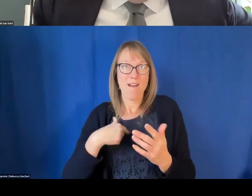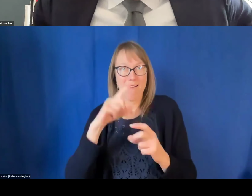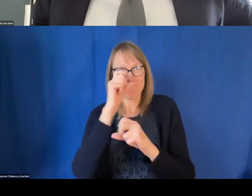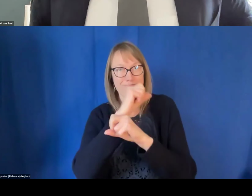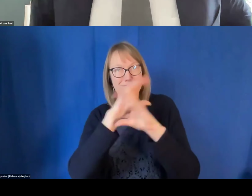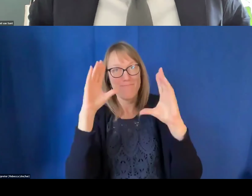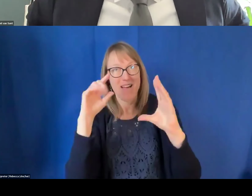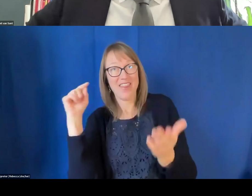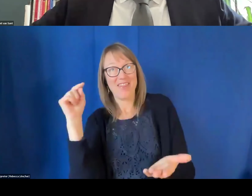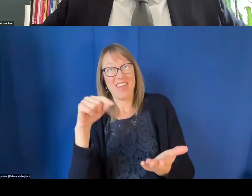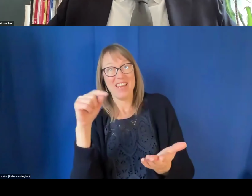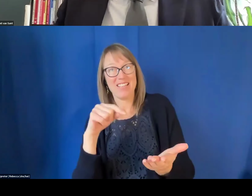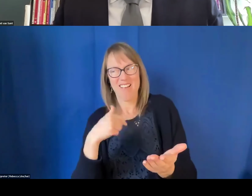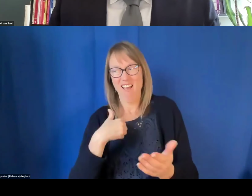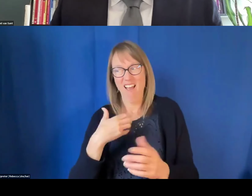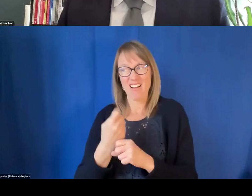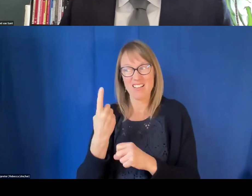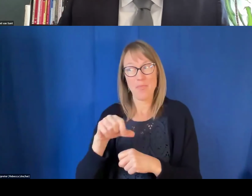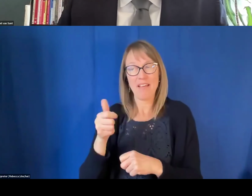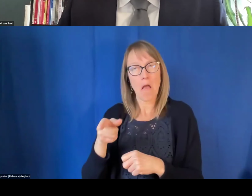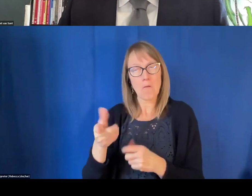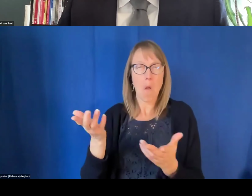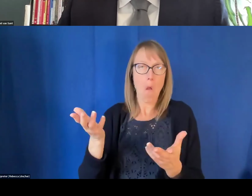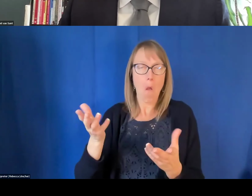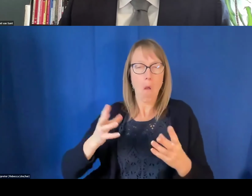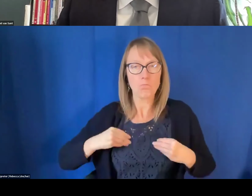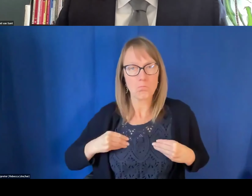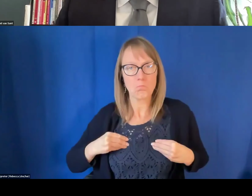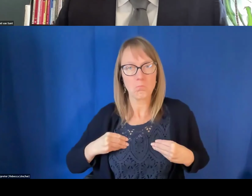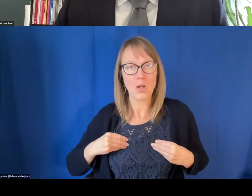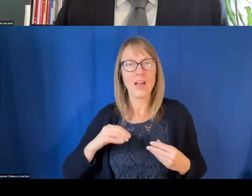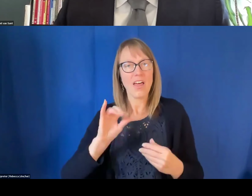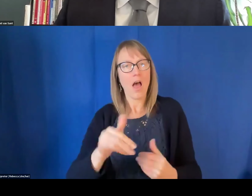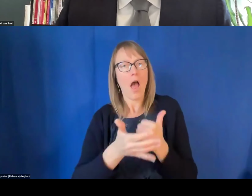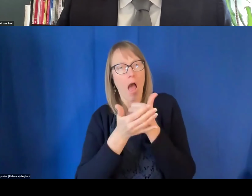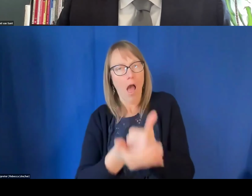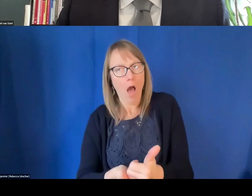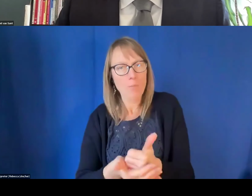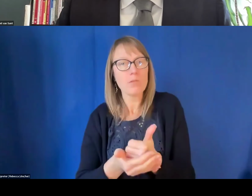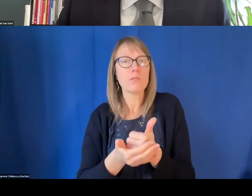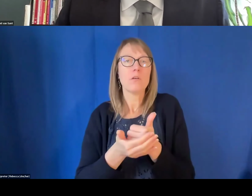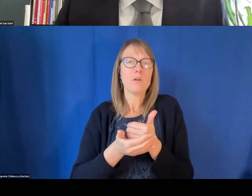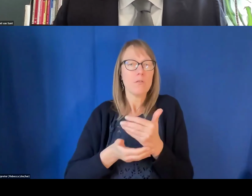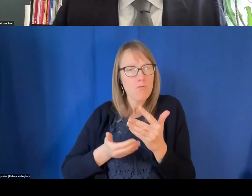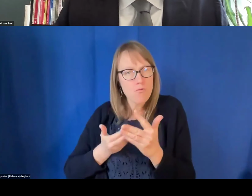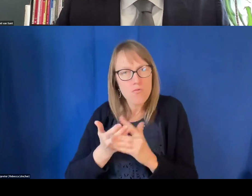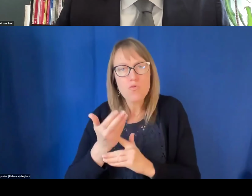So I think that part of the process really gets you a long way in that solution and in making sure that your audience feels understood.